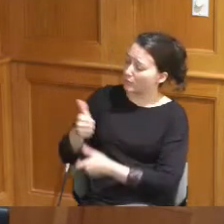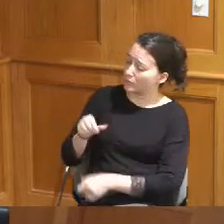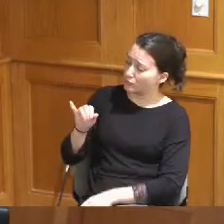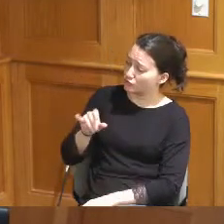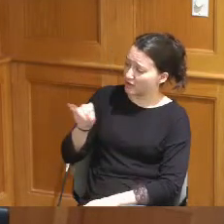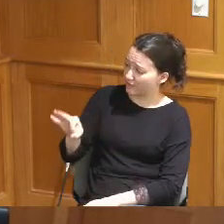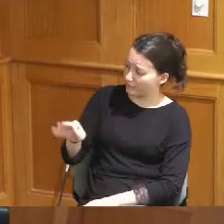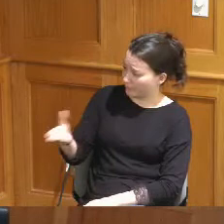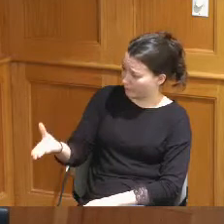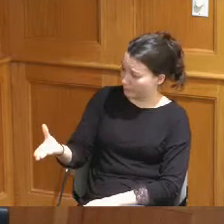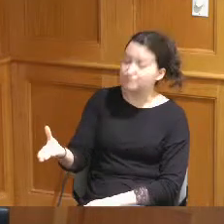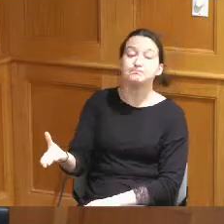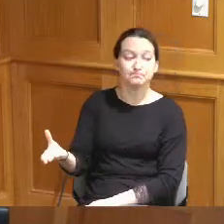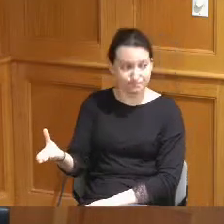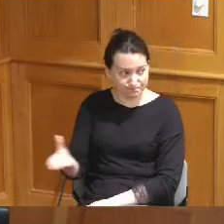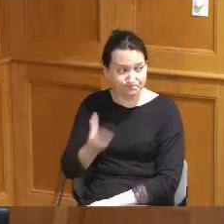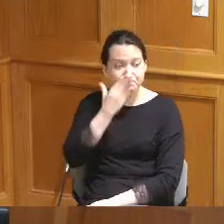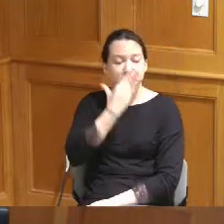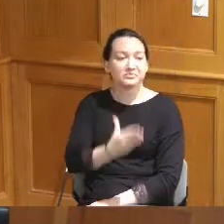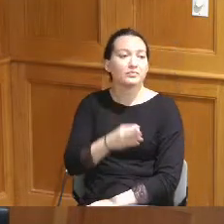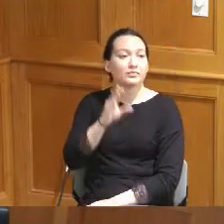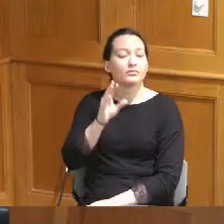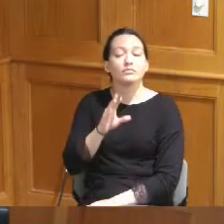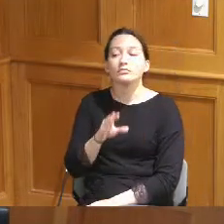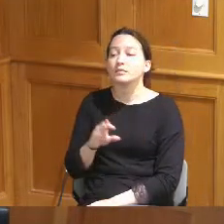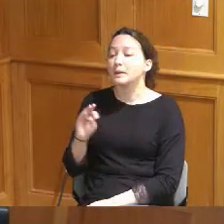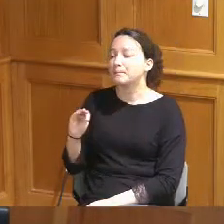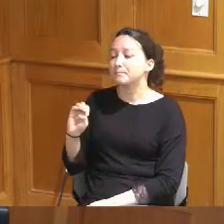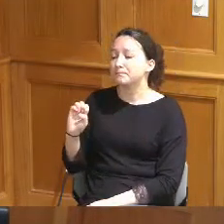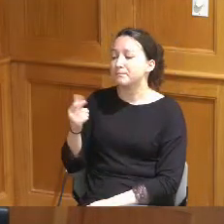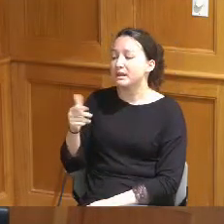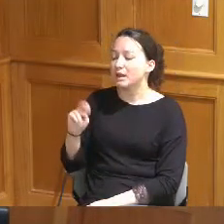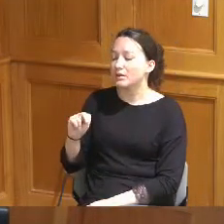wanna yeah thank you Madam President so Megan Guthrie is here he's going to walk us through